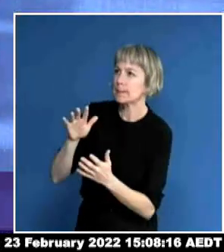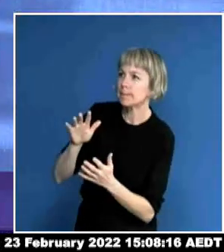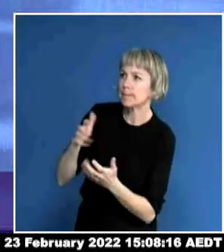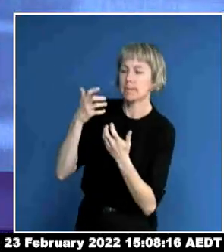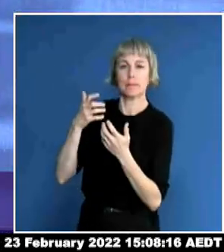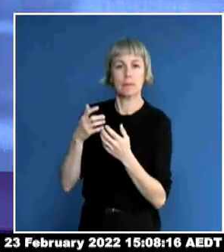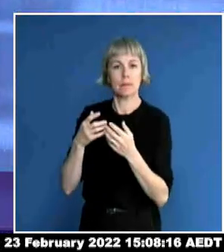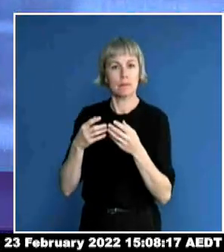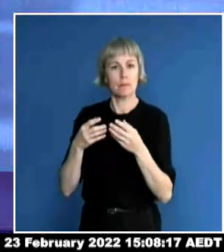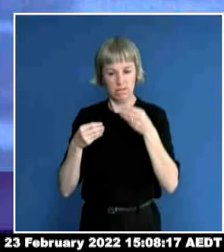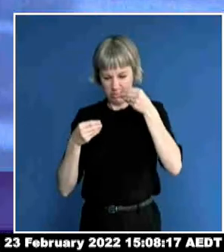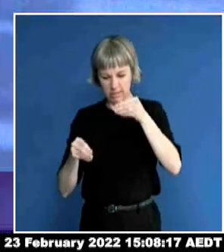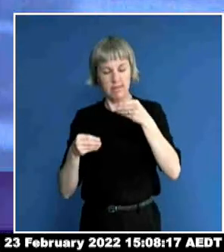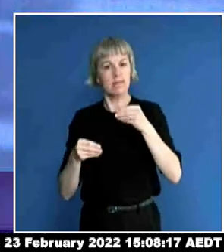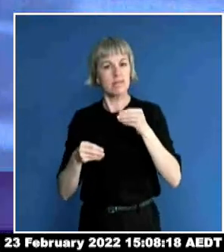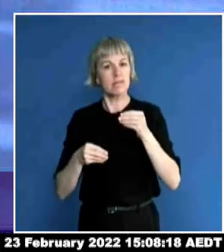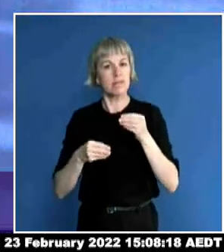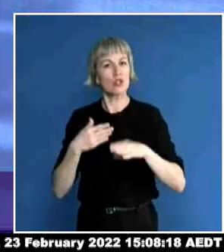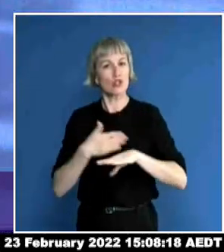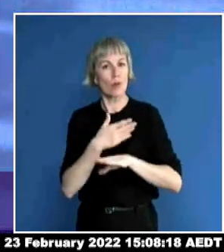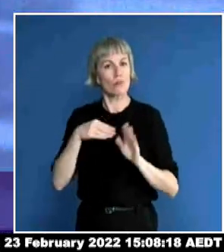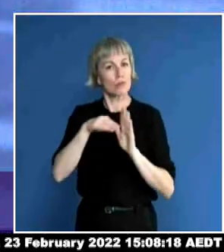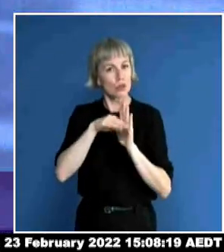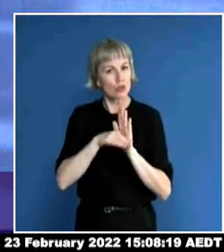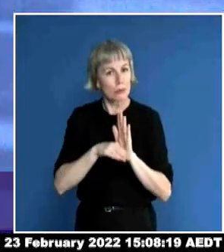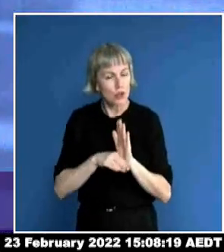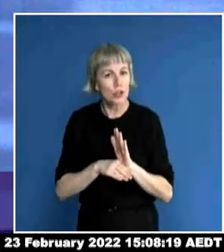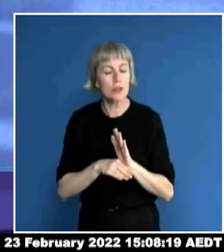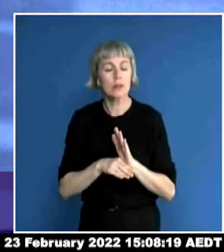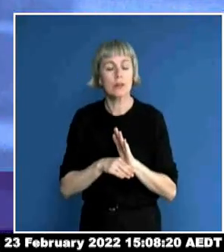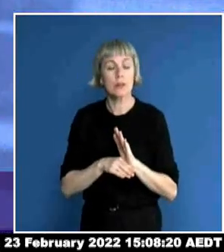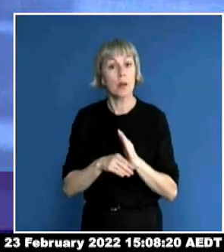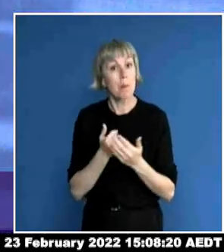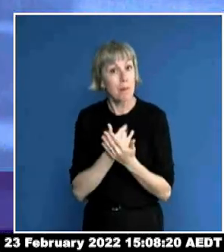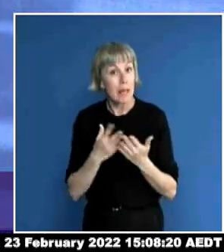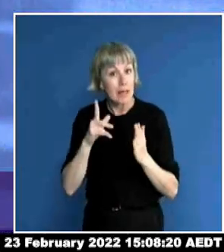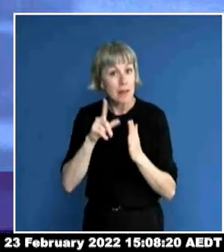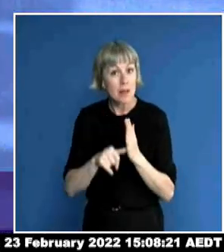about a number of conversations that you had throughout February.